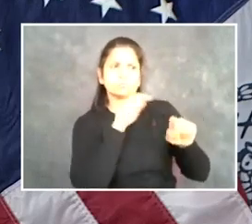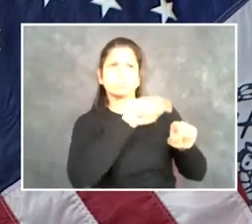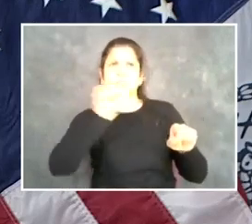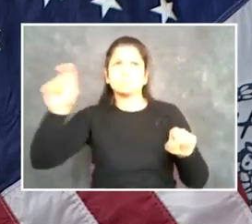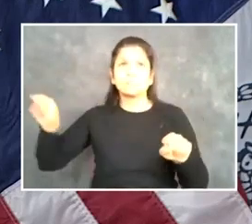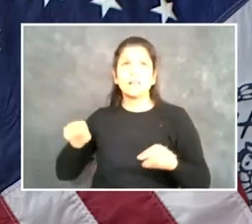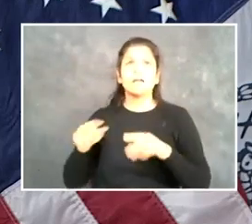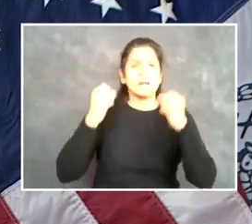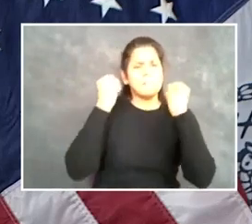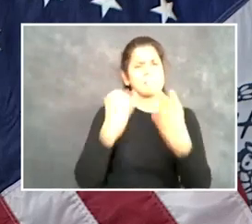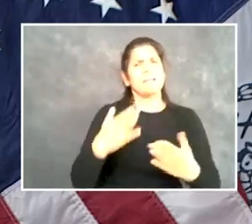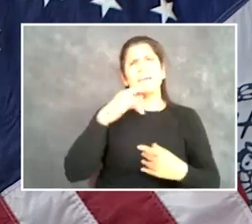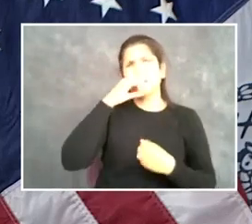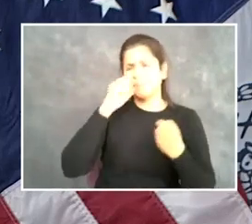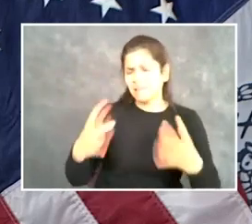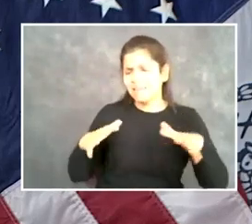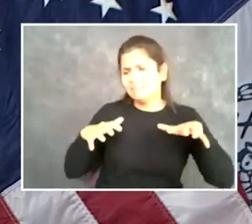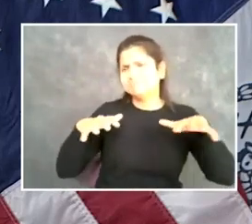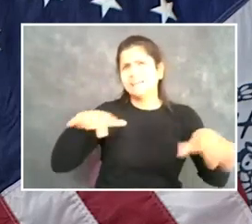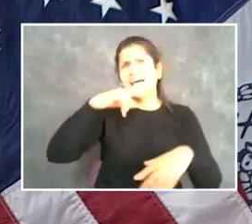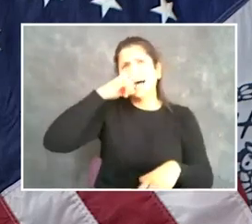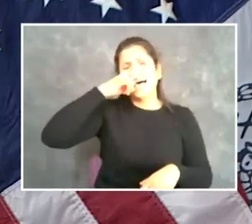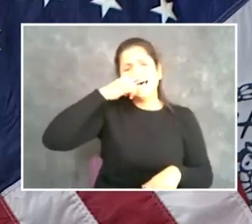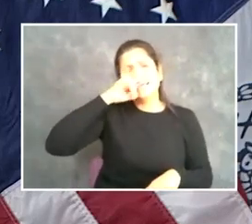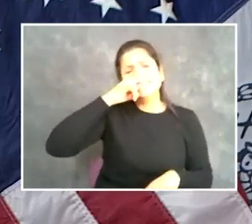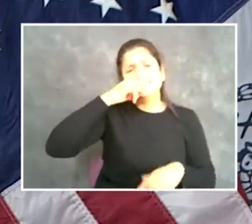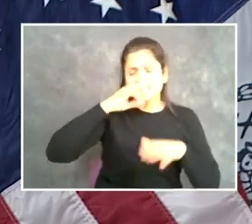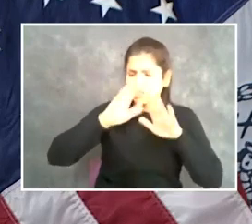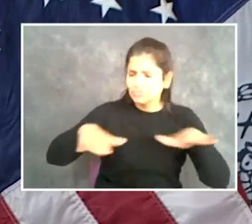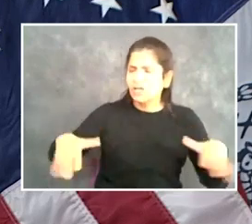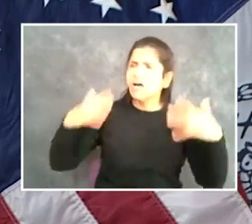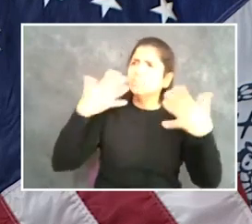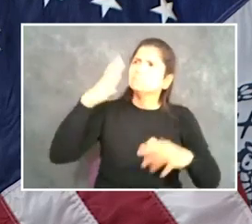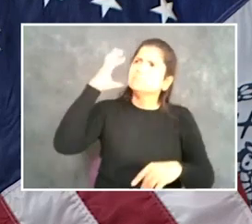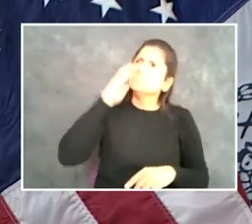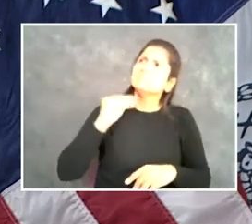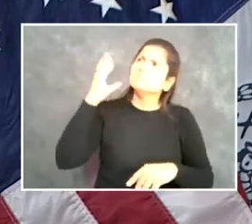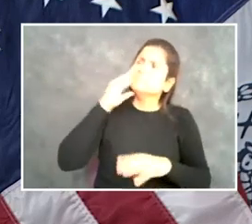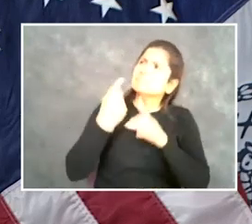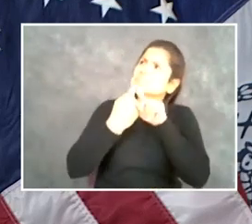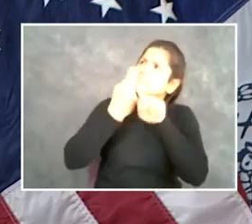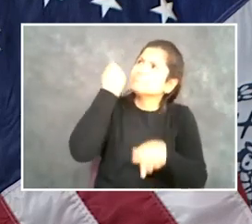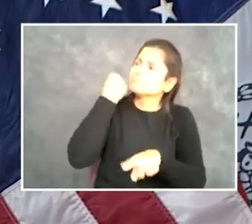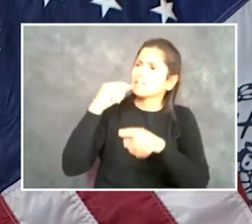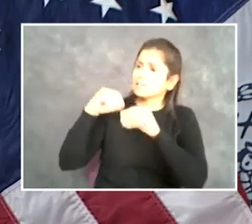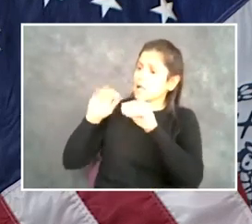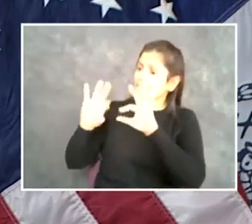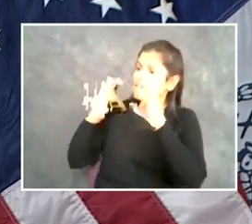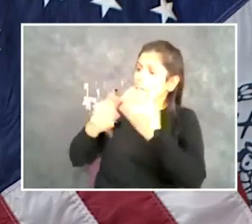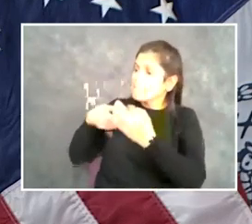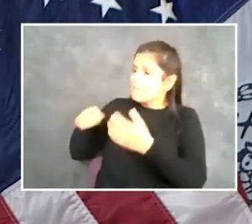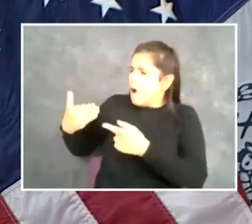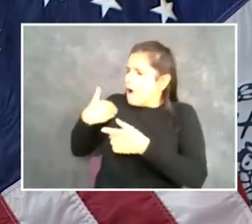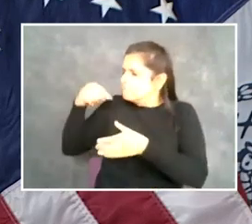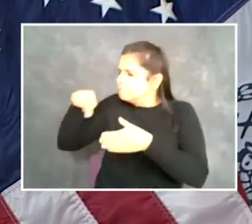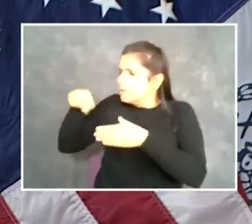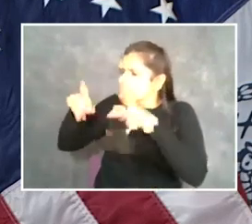IN THE LIFE OF THE NOT TOO DISTANT FUTURE, YOU WILL HEAR SPECIFIC PLANS TO ADDRESS MENTAL HEALTH NEEDS OF KIDS